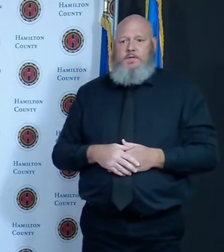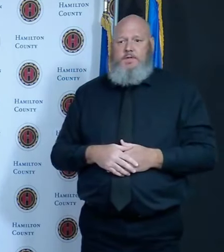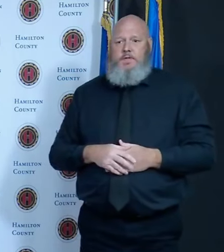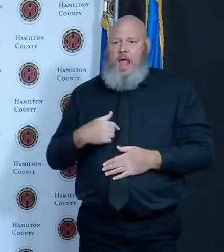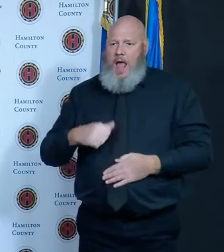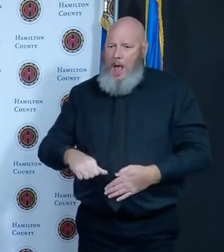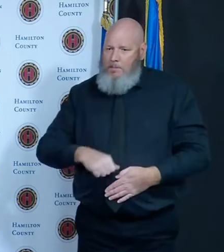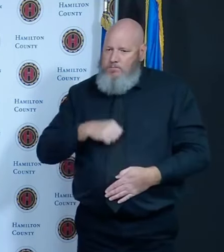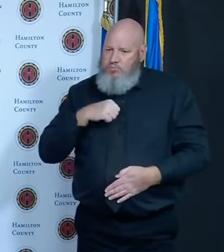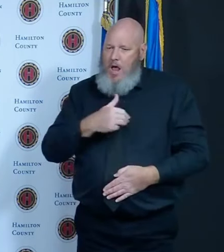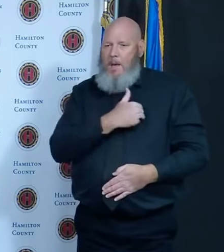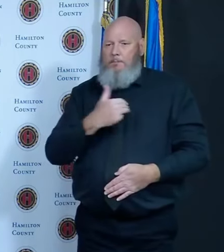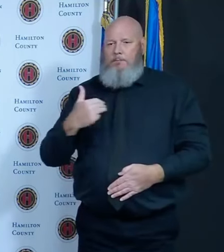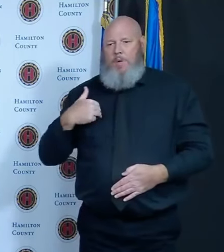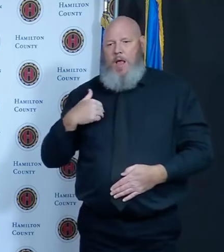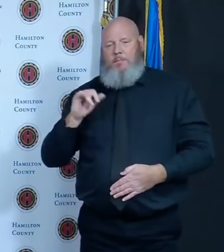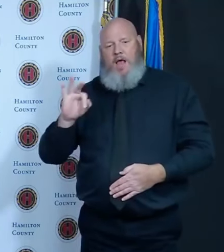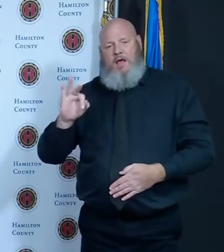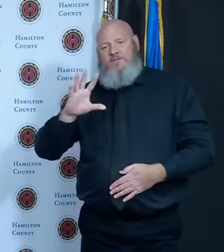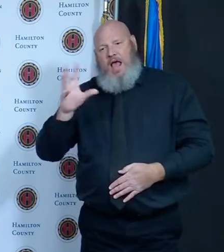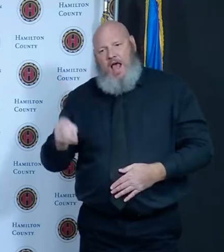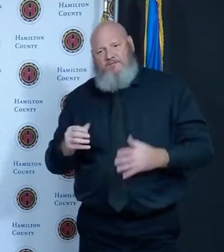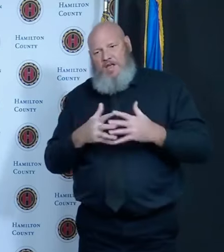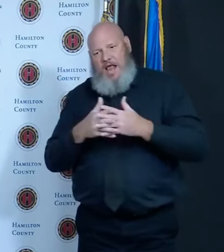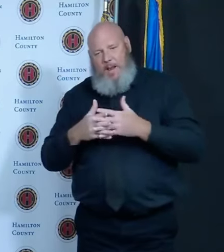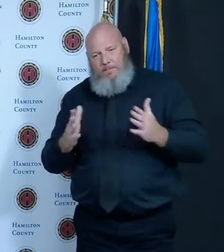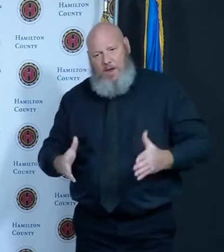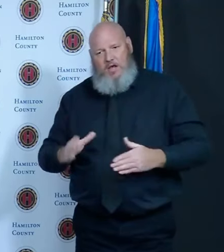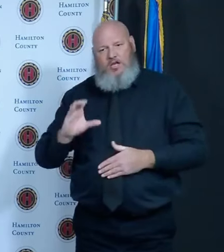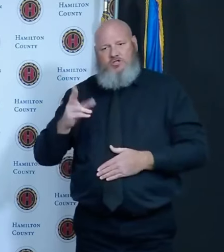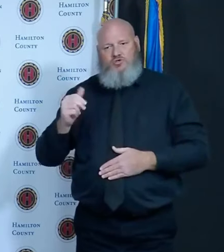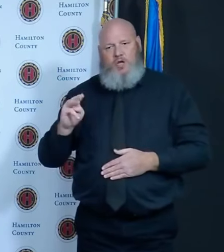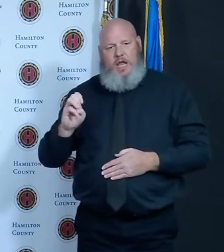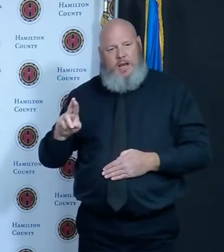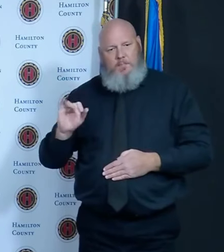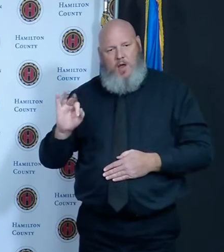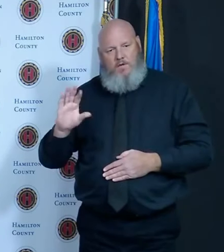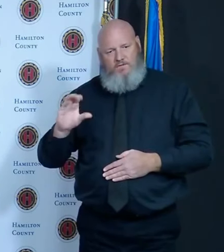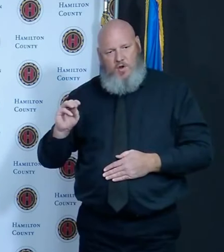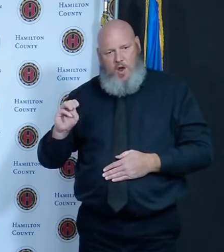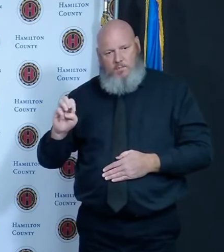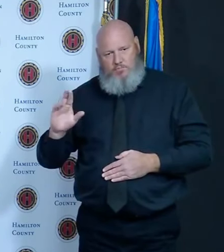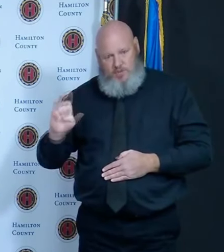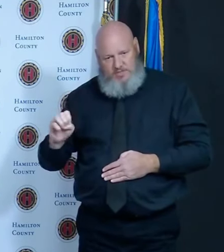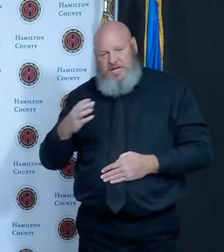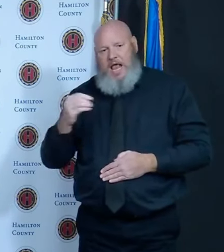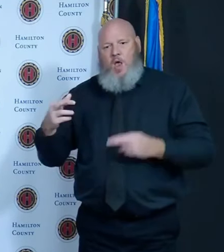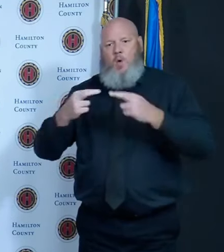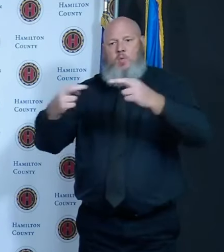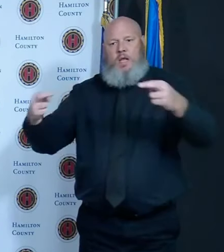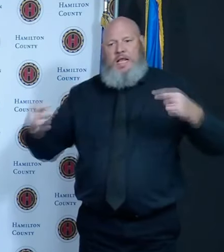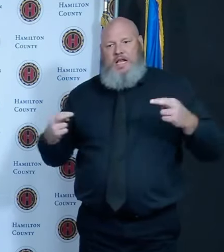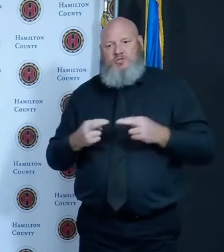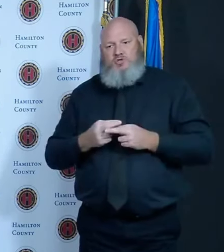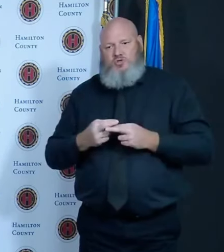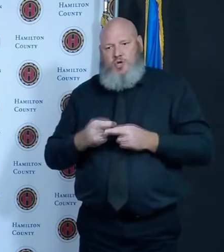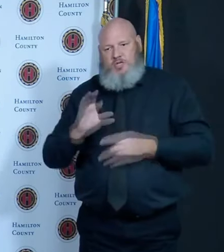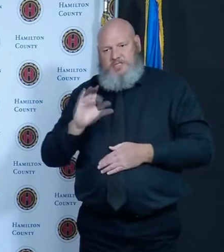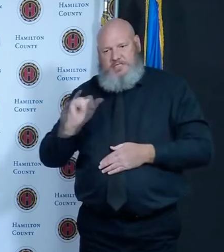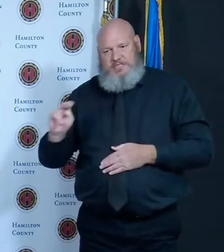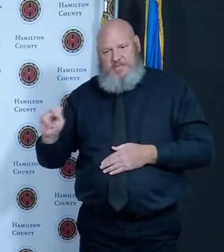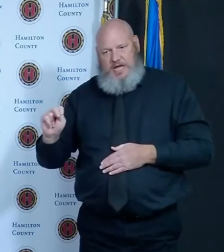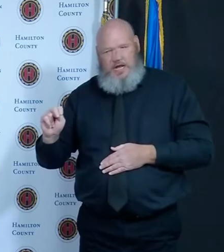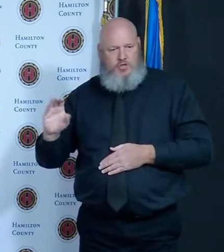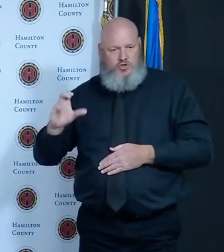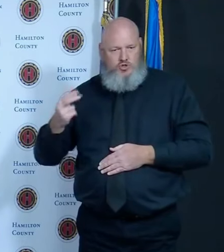and the Greater Cincinnati Regional Chamber we have been involved as Eric said